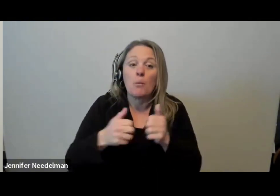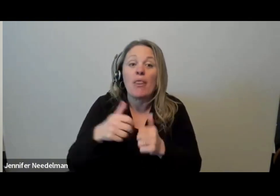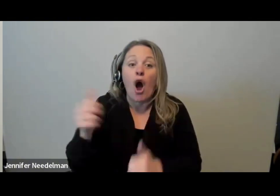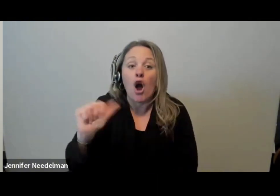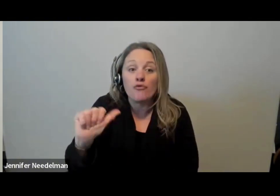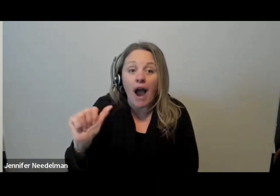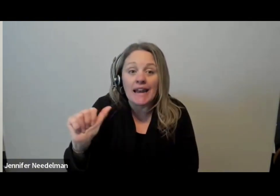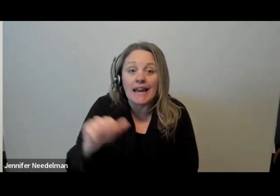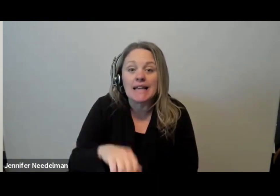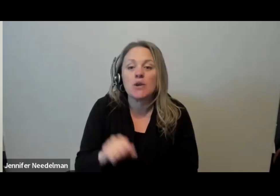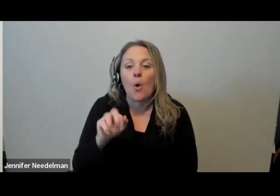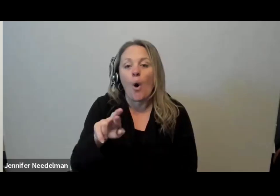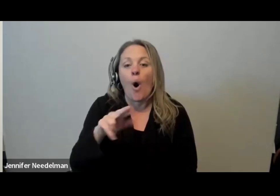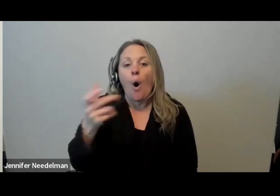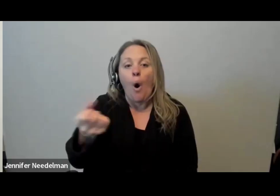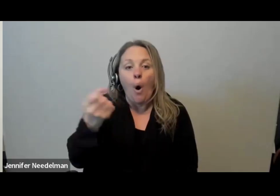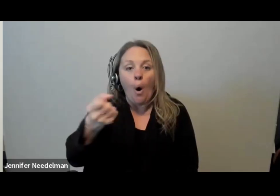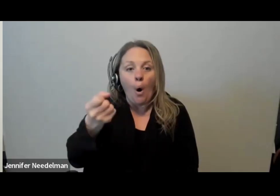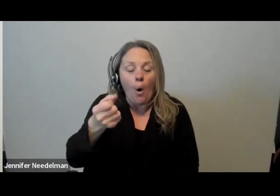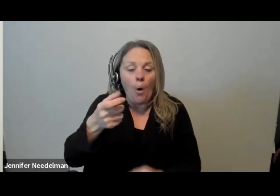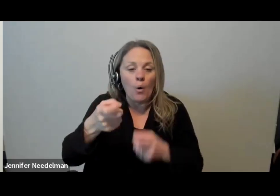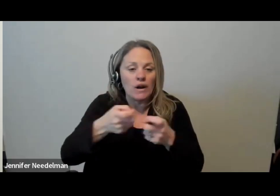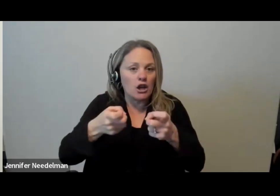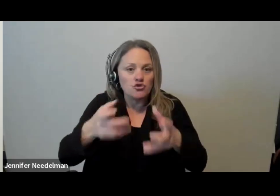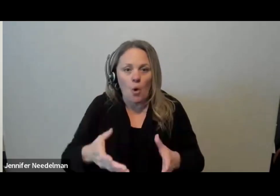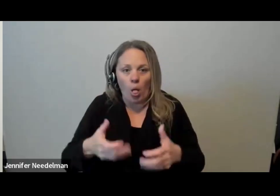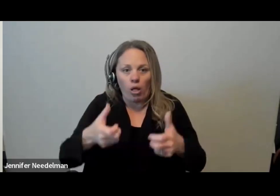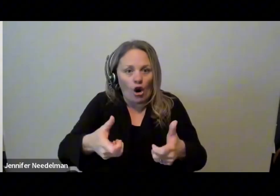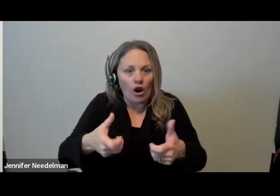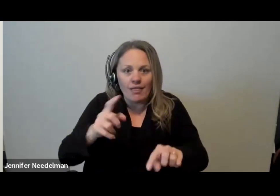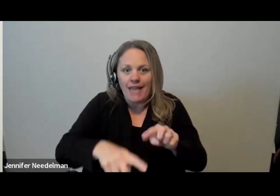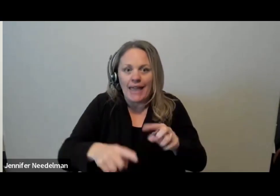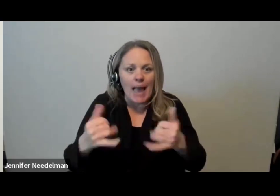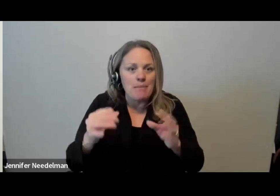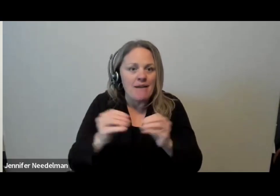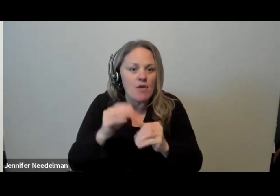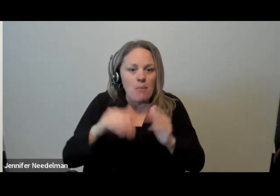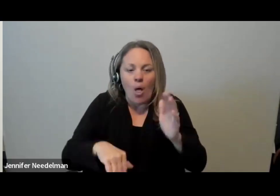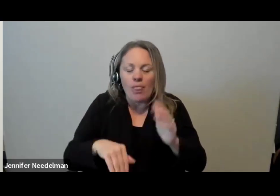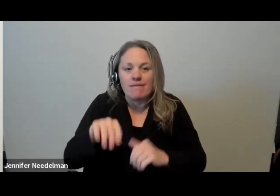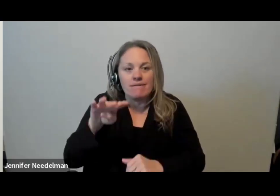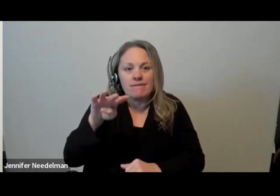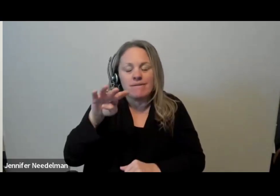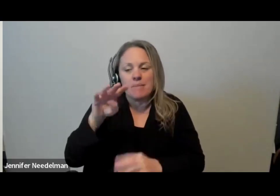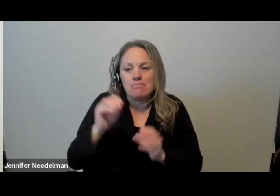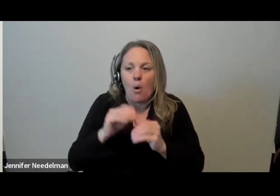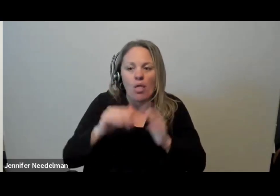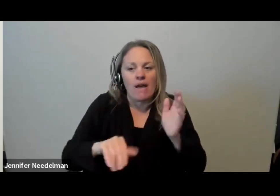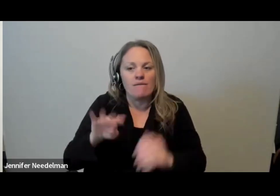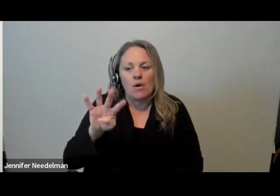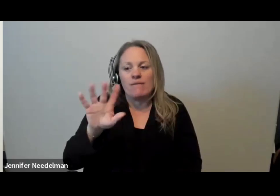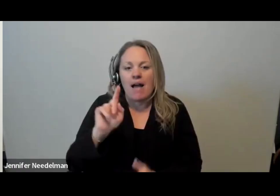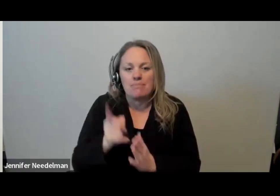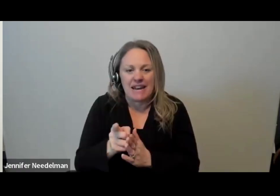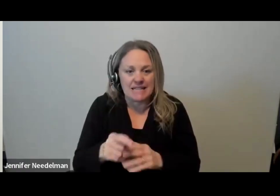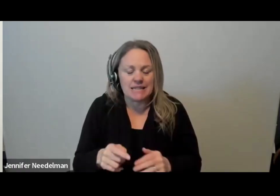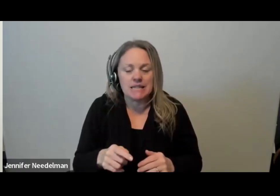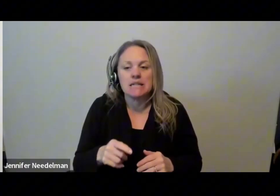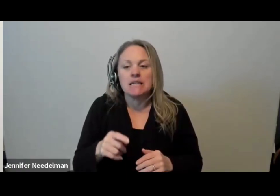or holding a controller and their hands. They just can't play for more than 45 minutes. These are really hypersensitive buttons. It's really easy to play